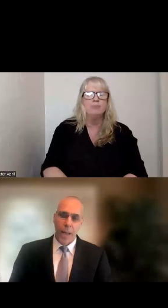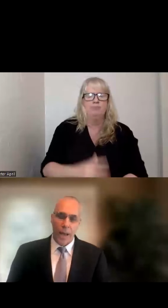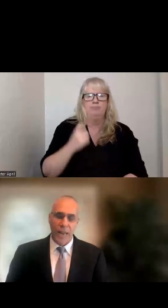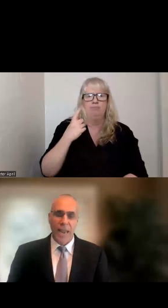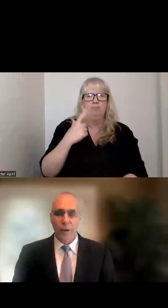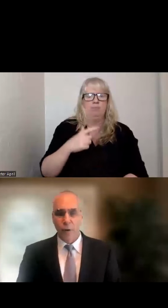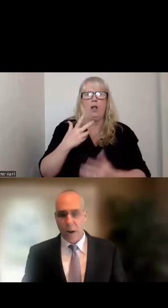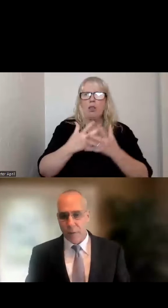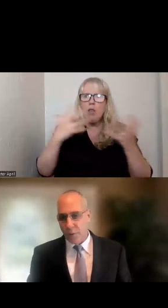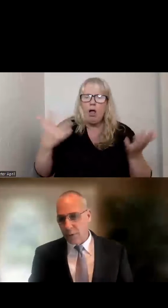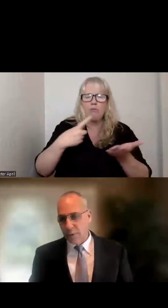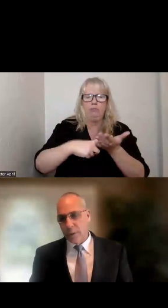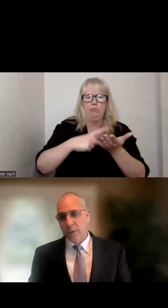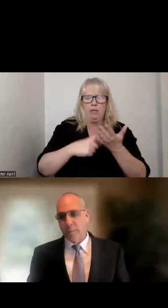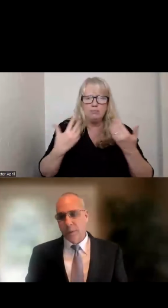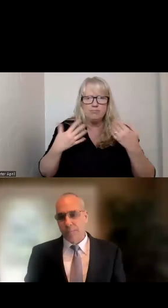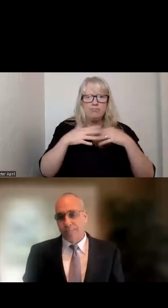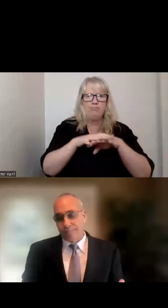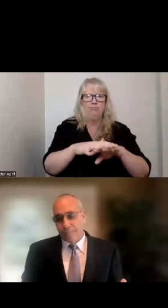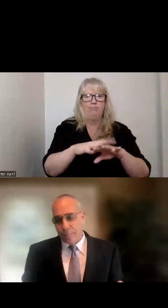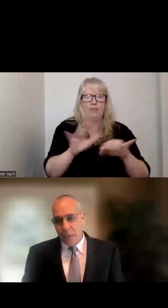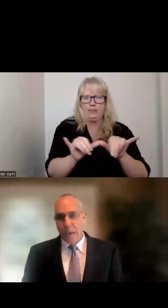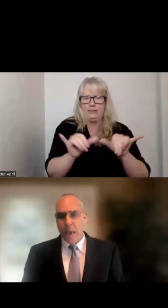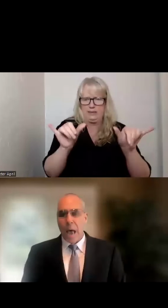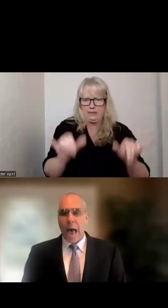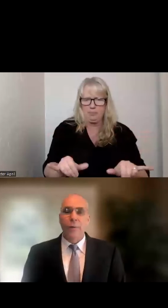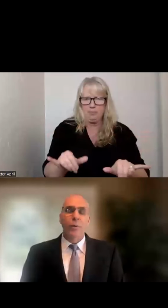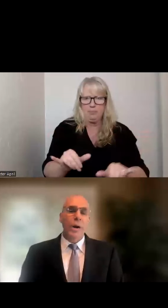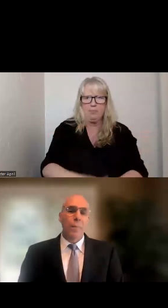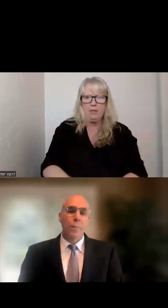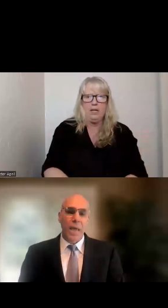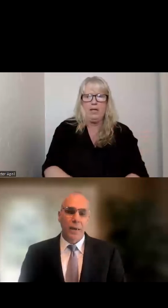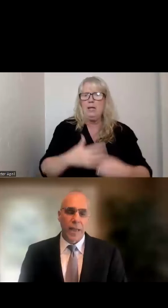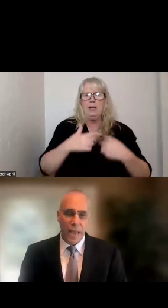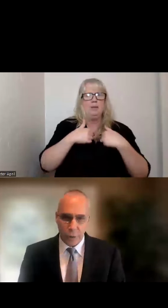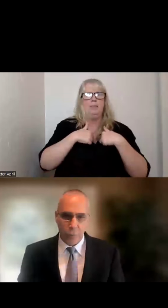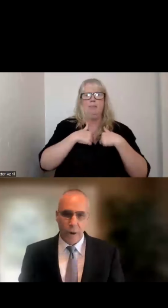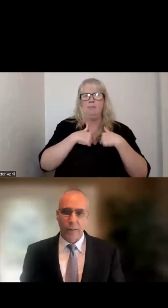ABOUT INTEGRATING THE SYSTEMS. I DON'T RECOMMEND INTEGRATING,